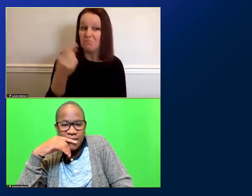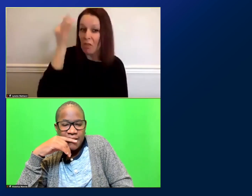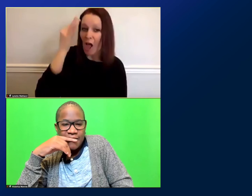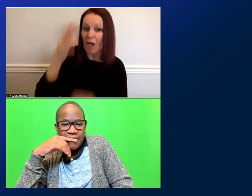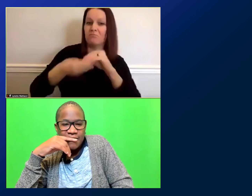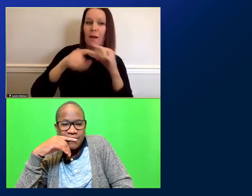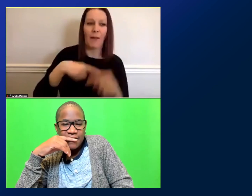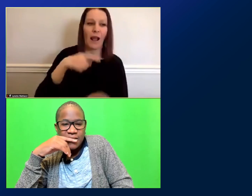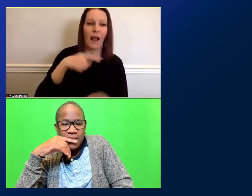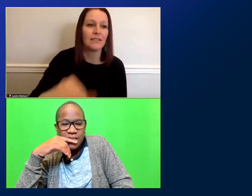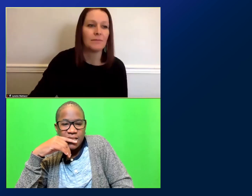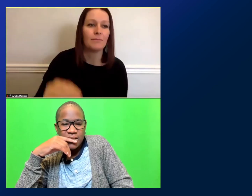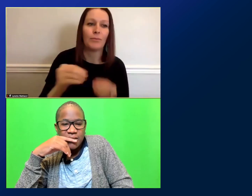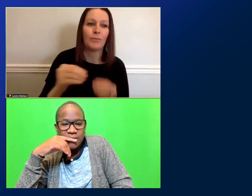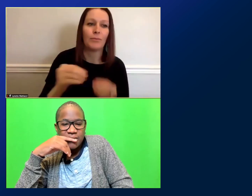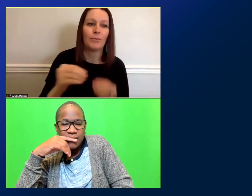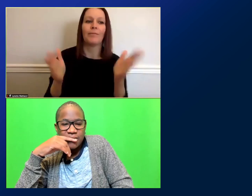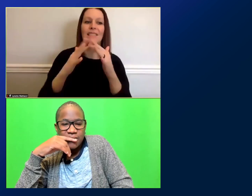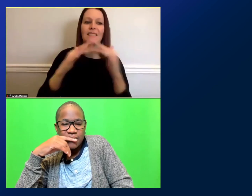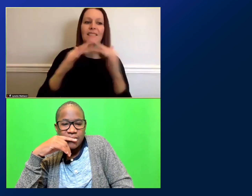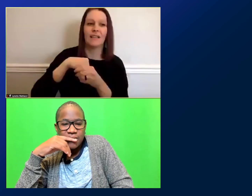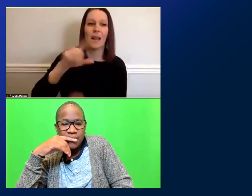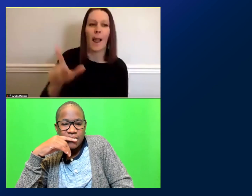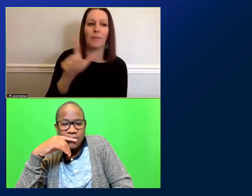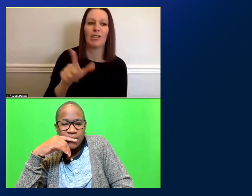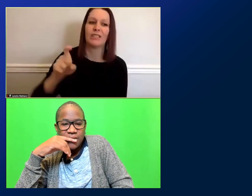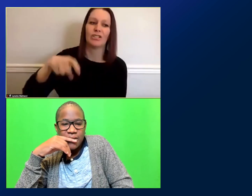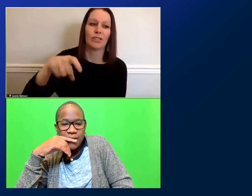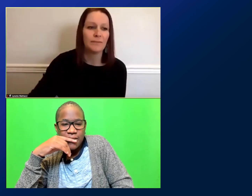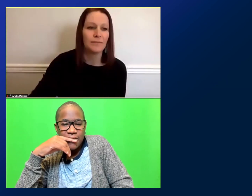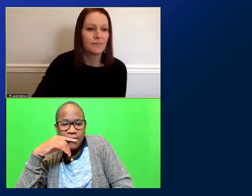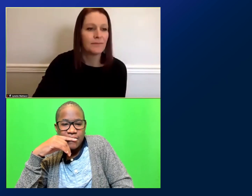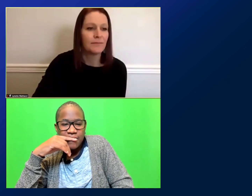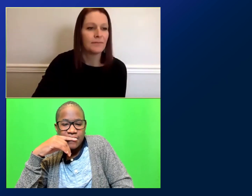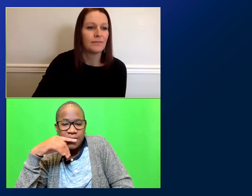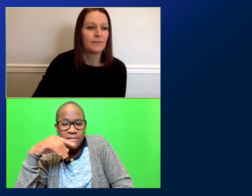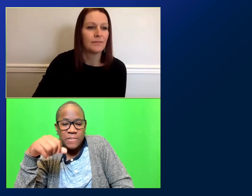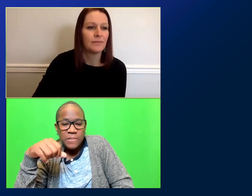you know platformed in children's literature and that should be available in libraries this